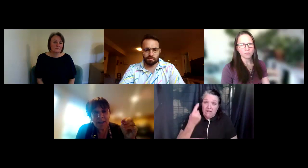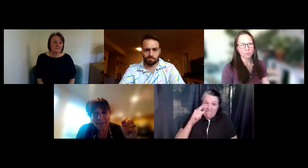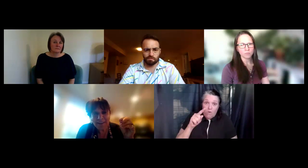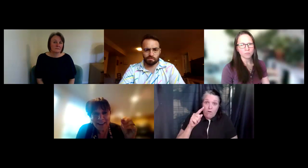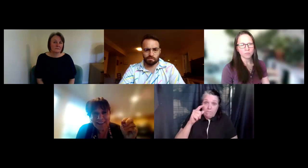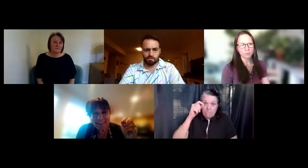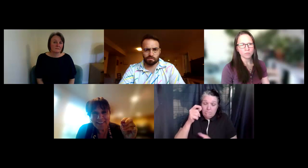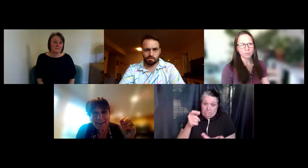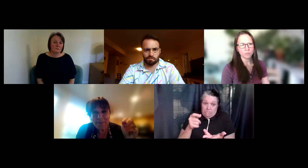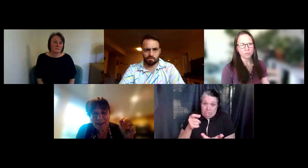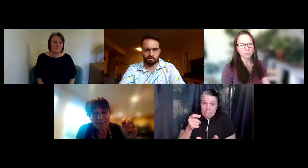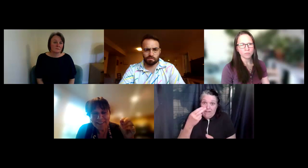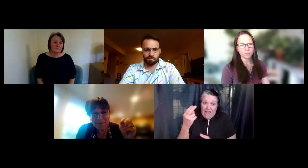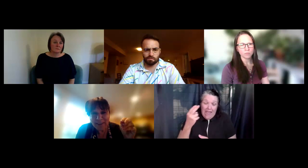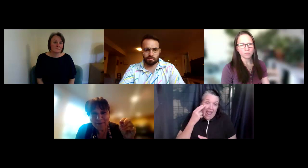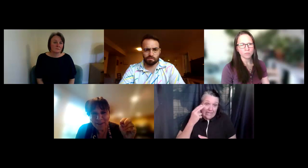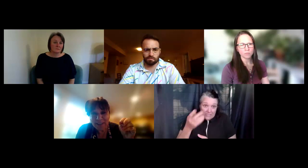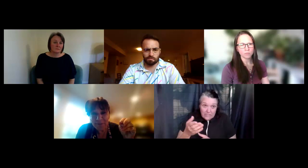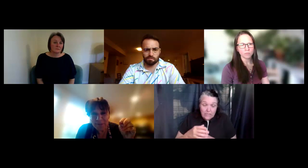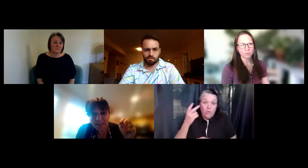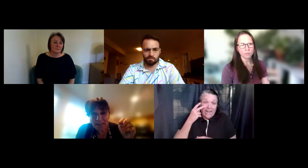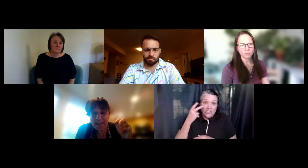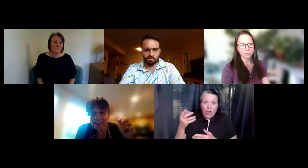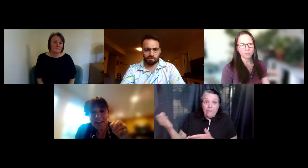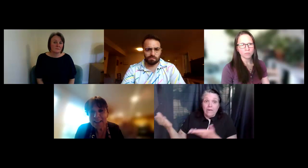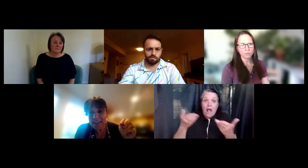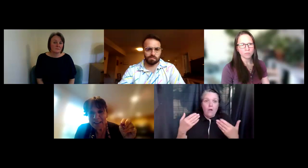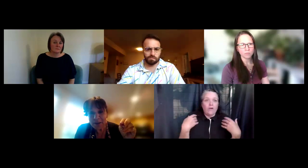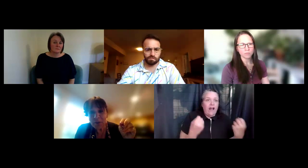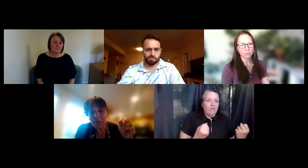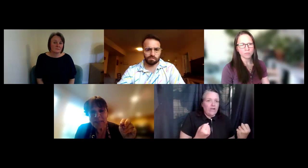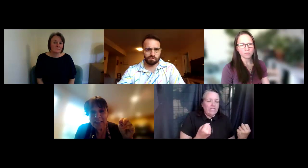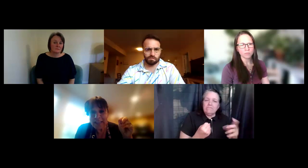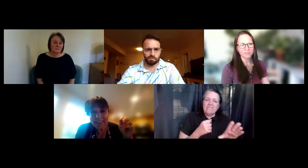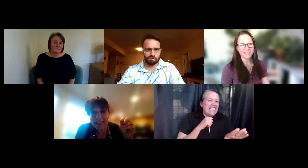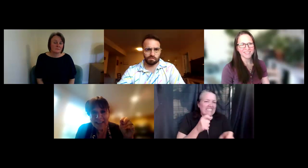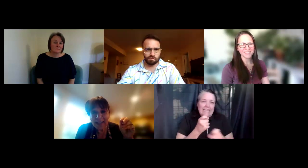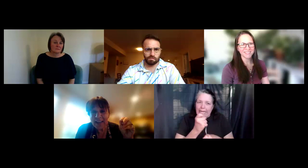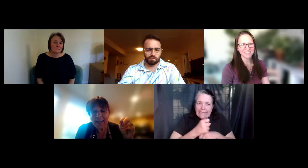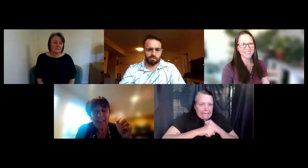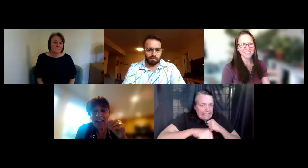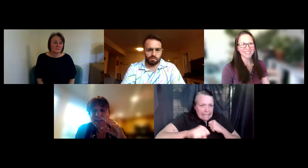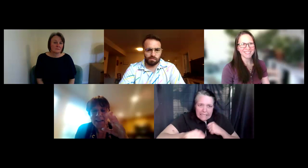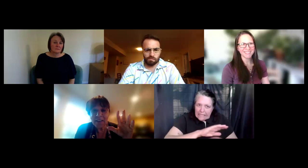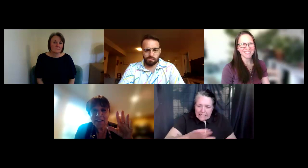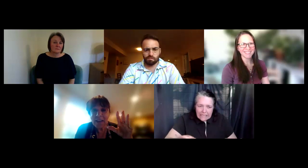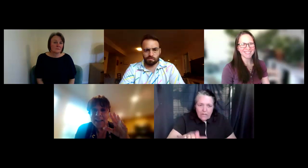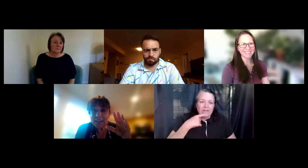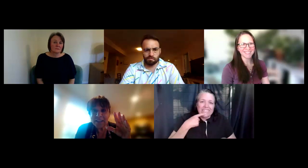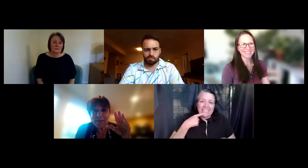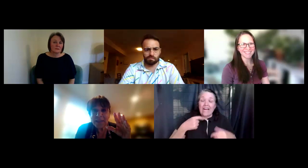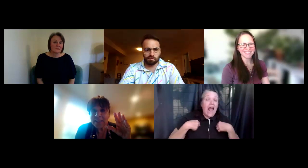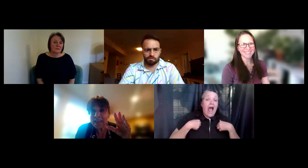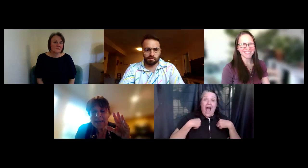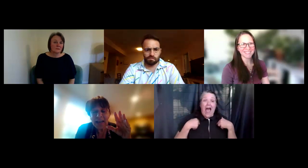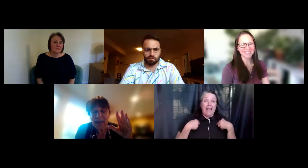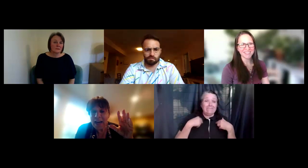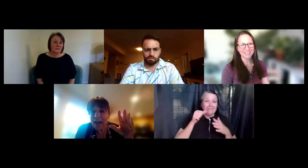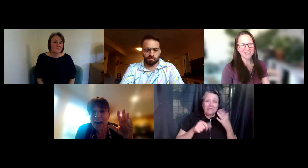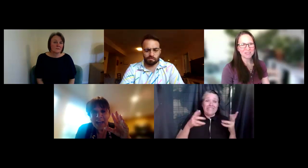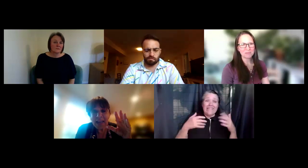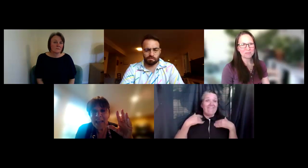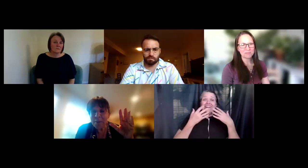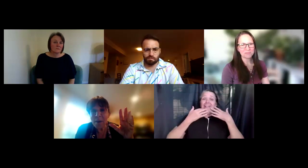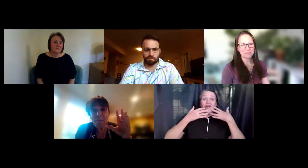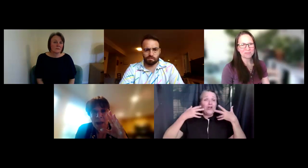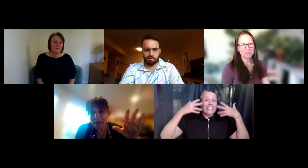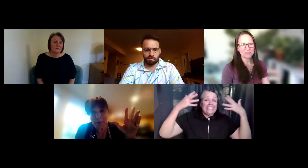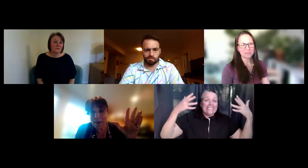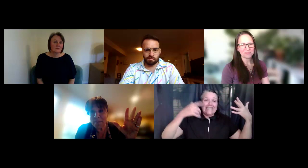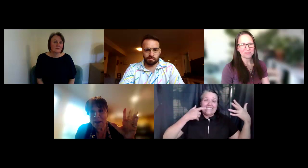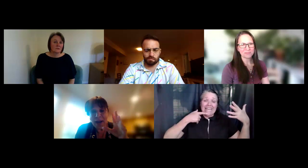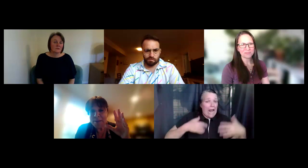I saw Hayden come out into recovery, he is not kidding you when he said - he had color and he looked at me and he said, I am back, mom,